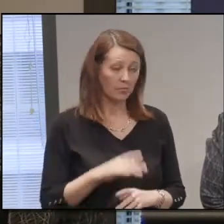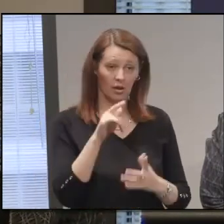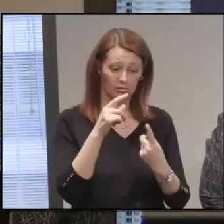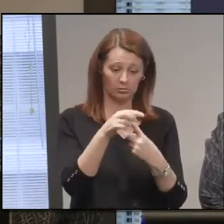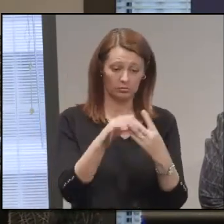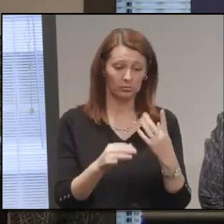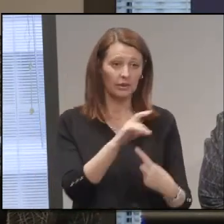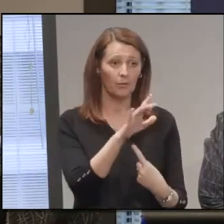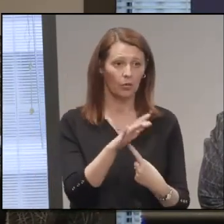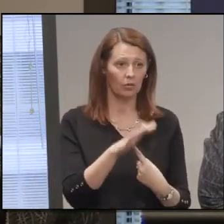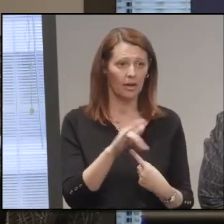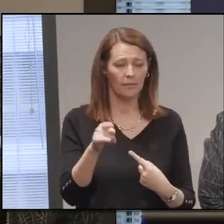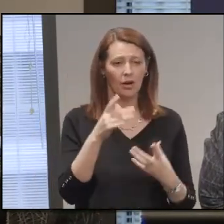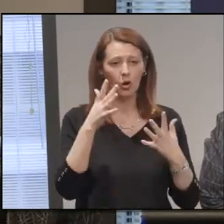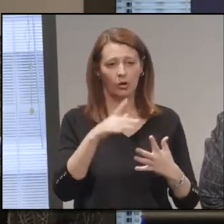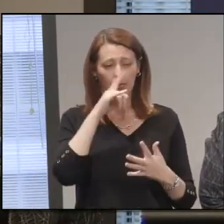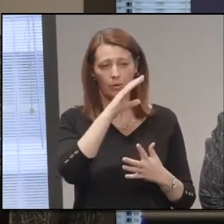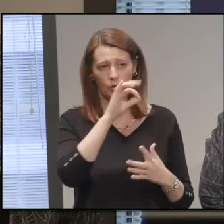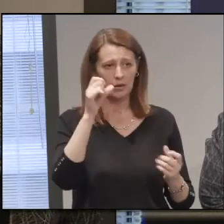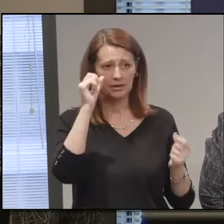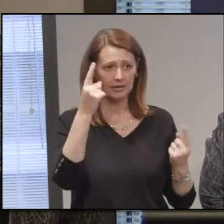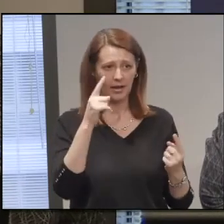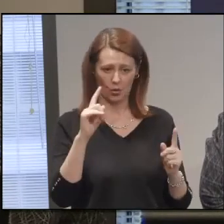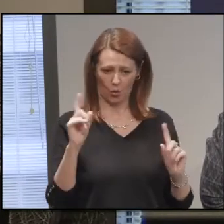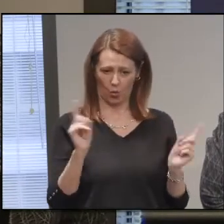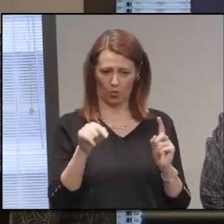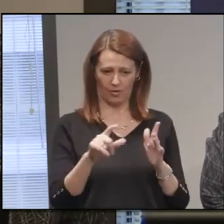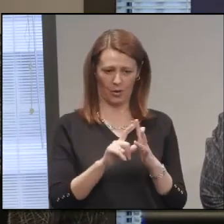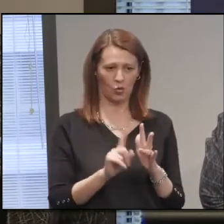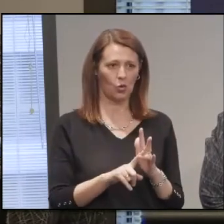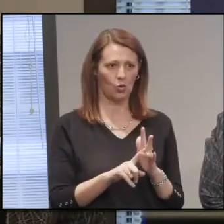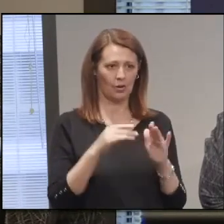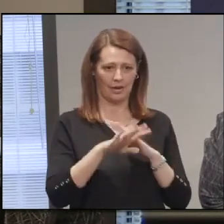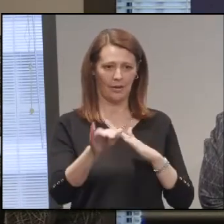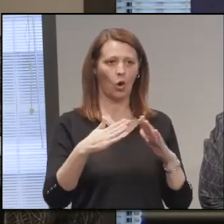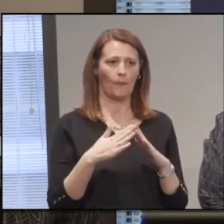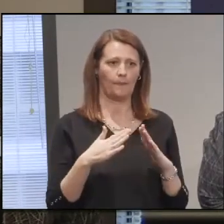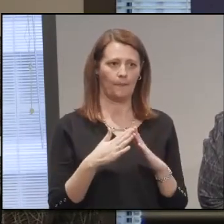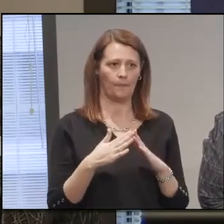is that a lot of people don't understand what they're doing in their homes that increases their